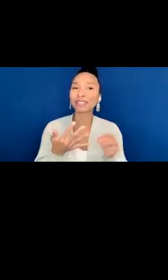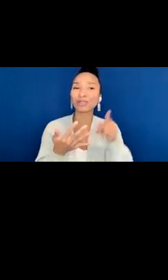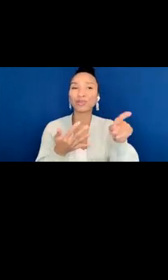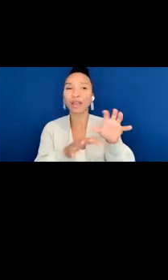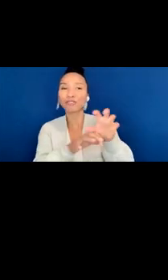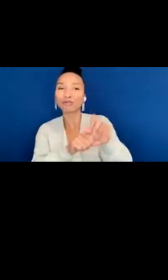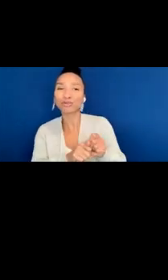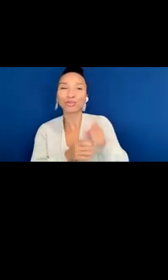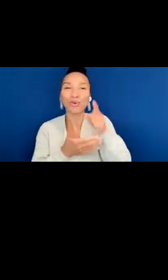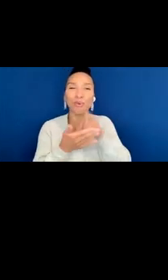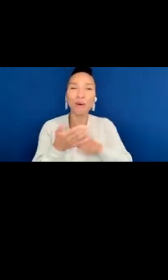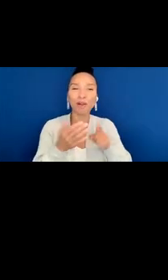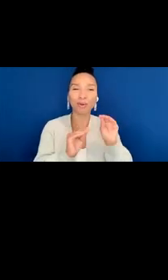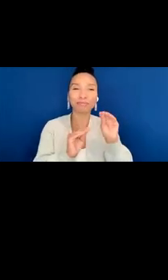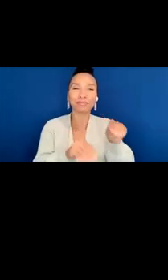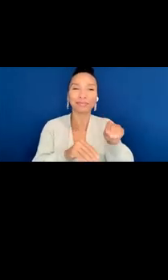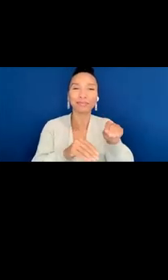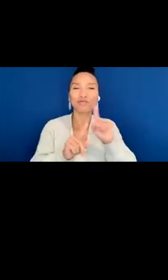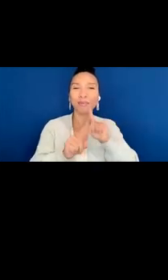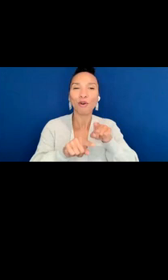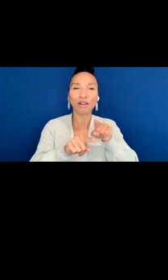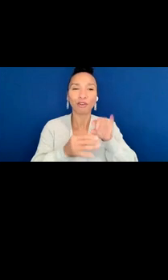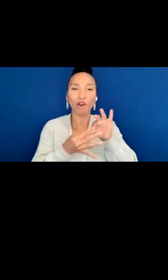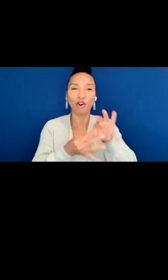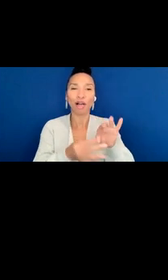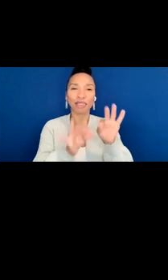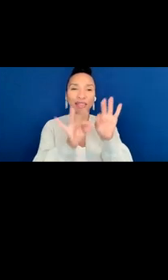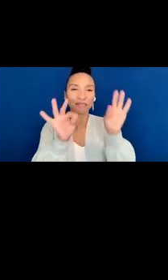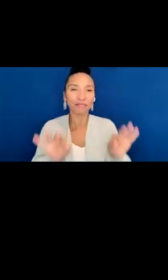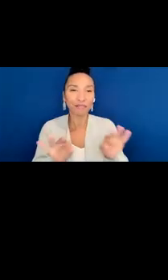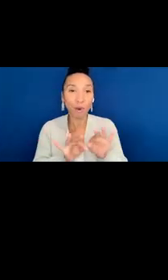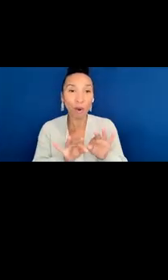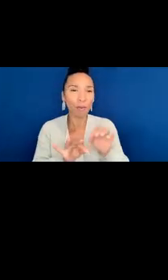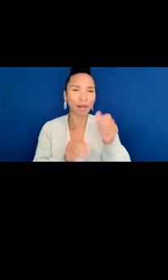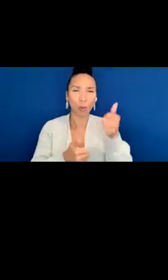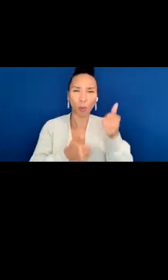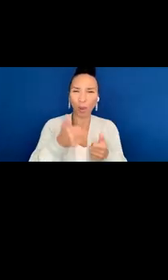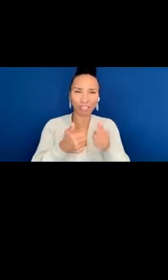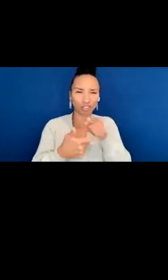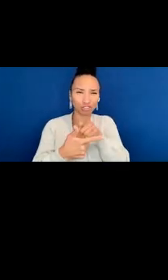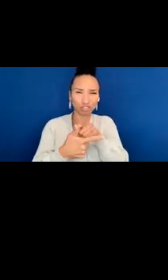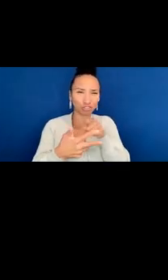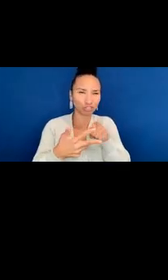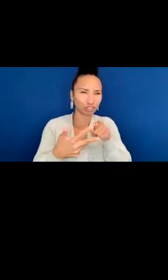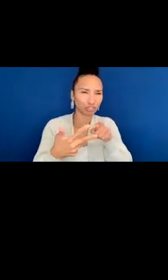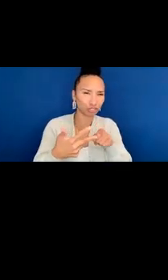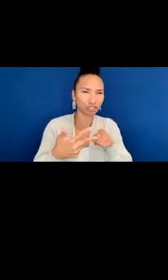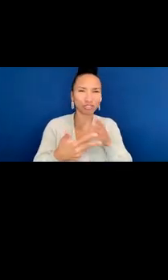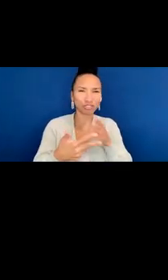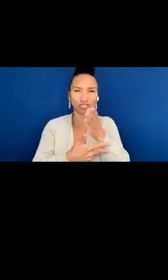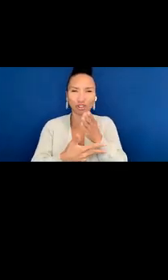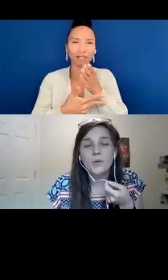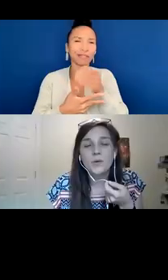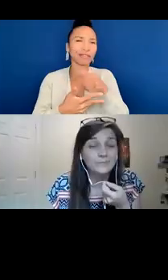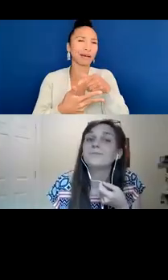and figure out if a client is served, partially served, not served, or if they're maybe not even reported on the form at all.